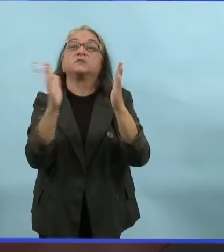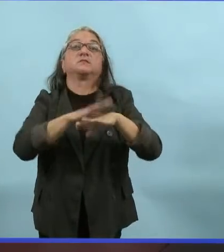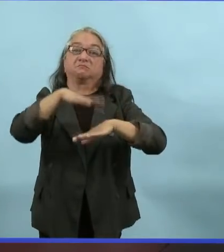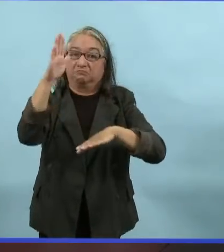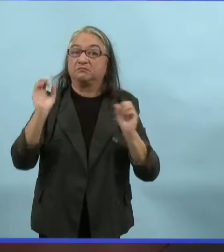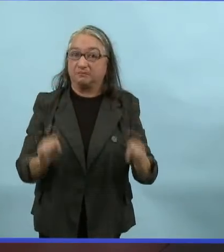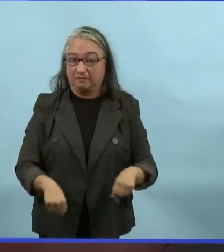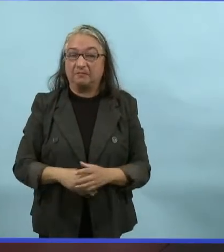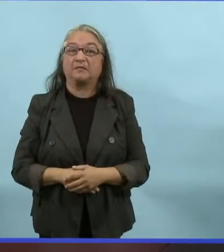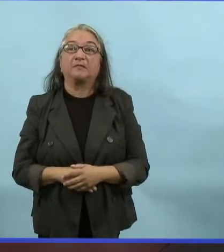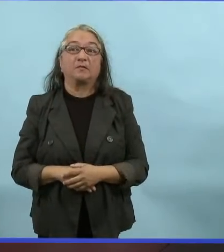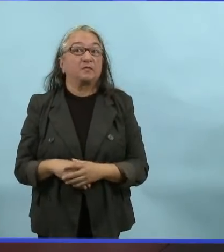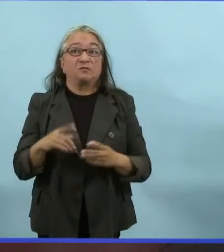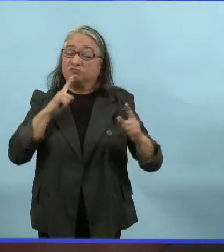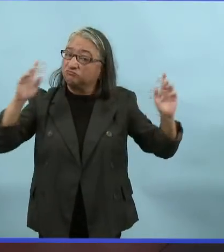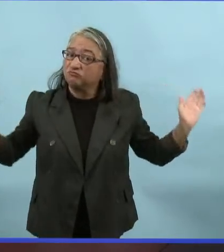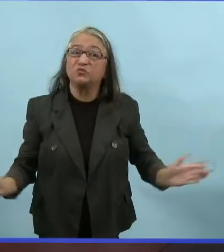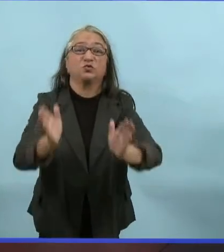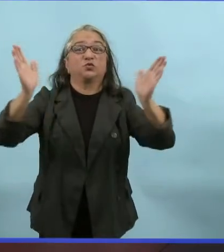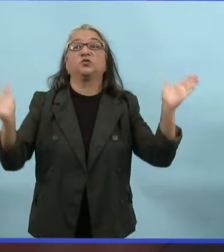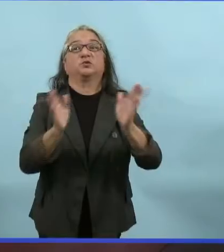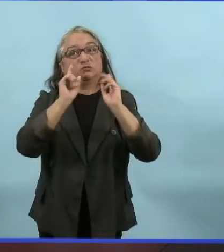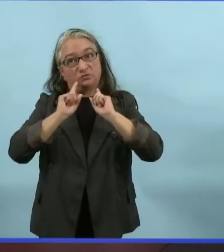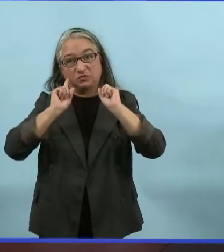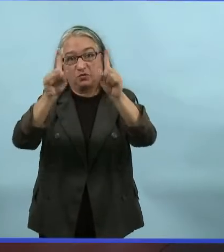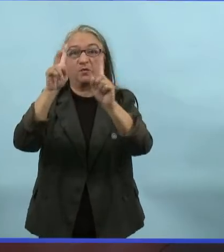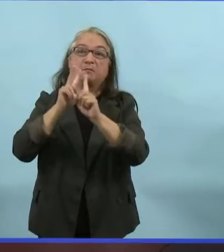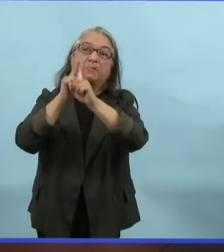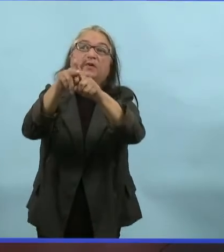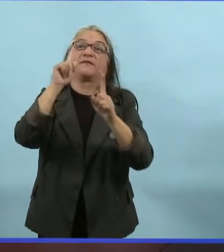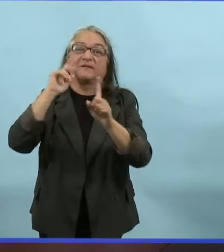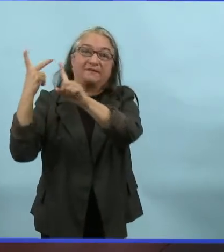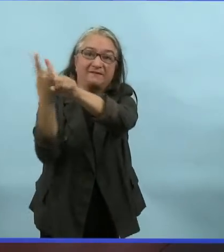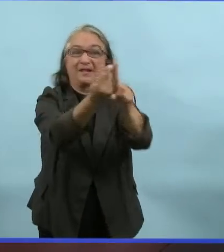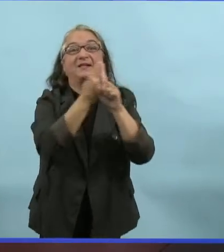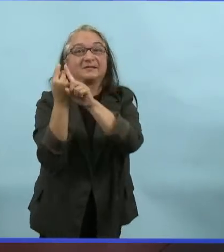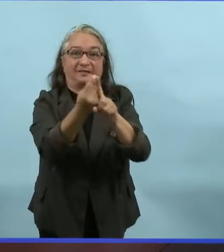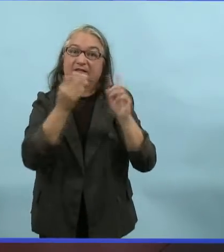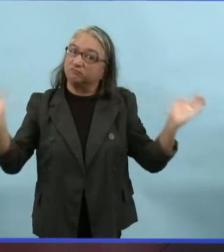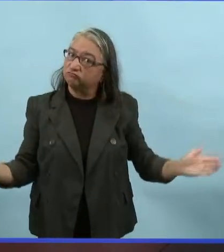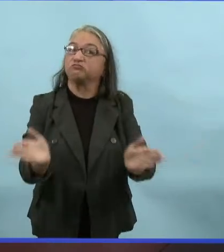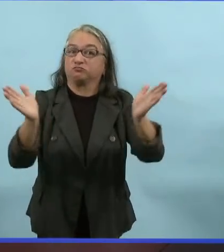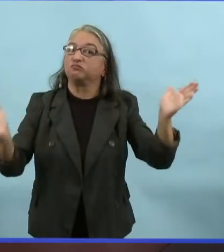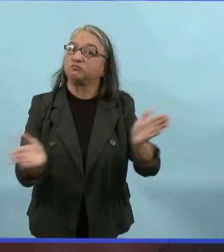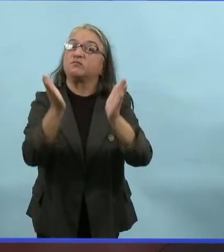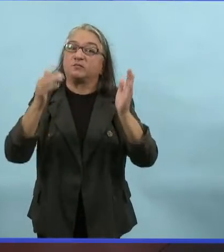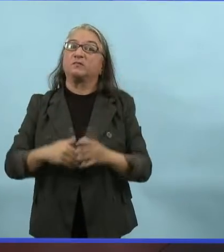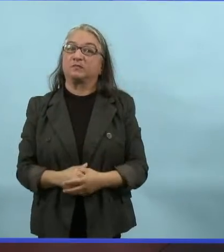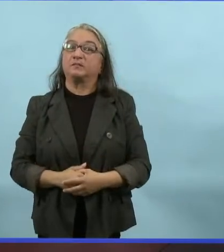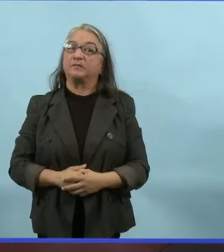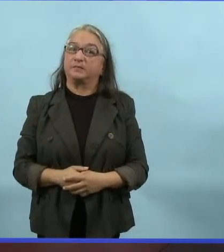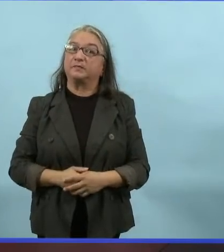but we see that improving over time with our lower case counts as well as the uptake of vaccine